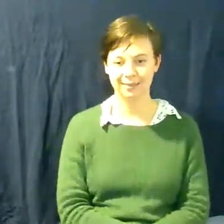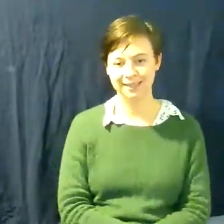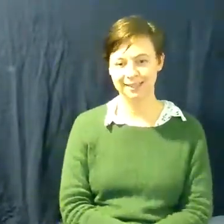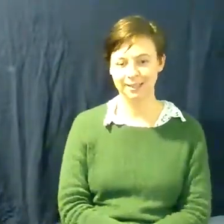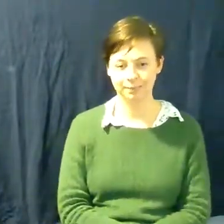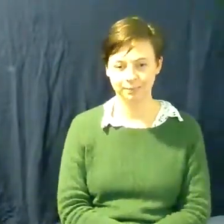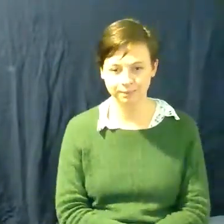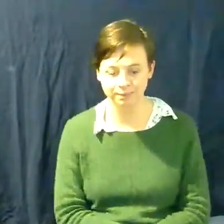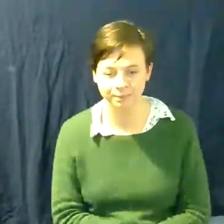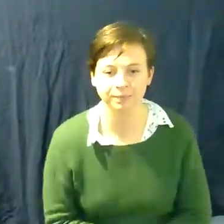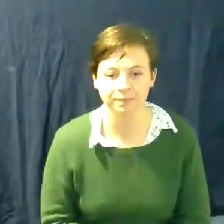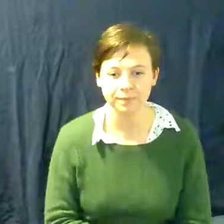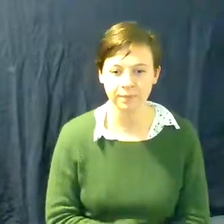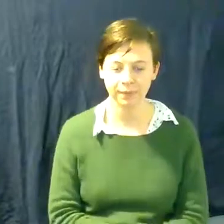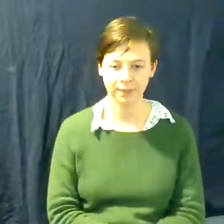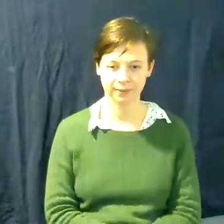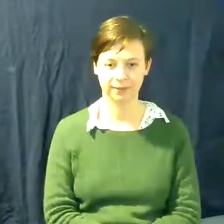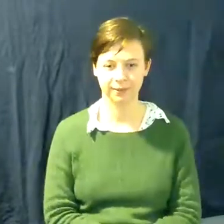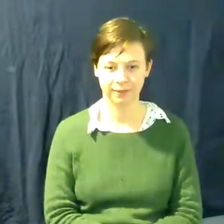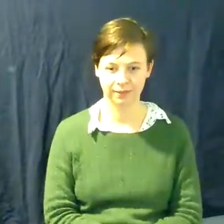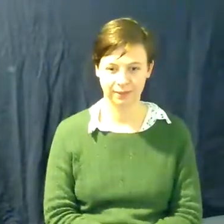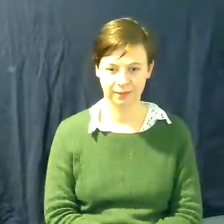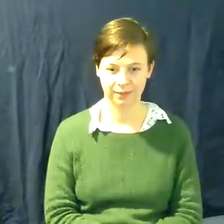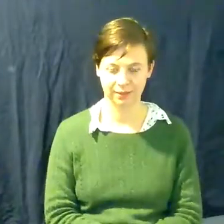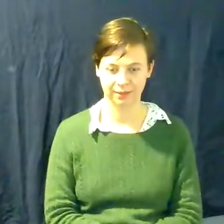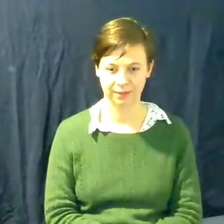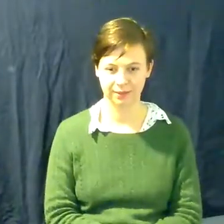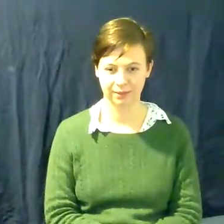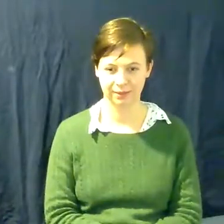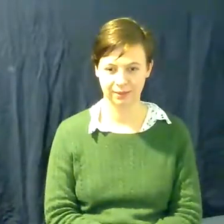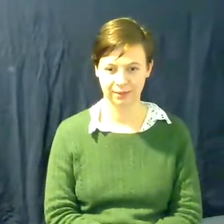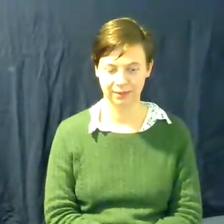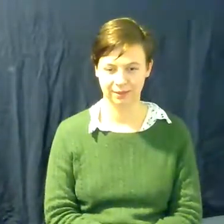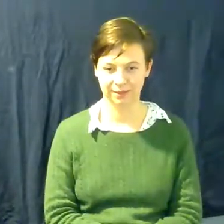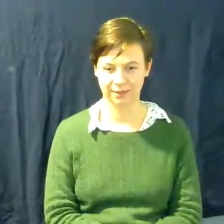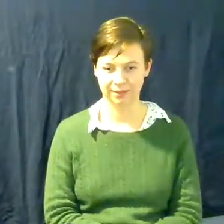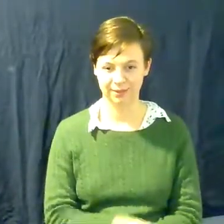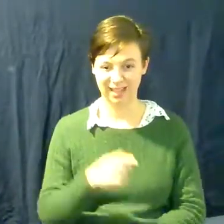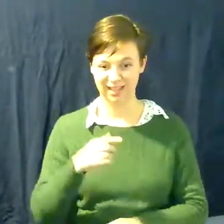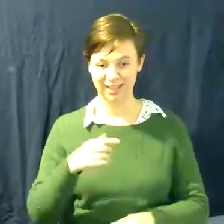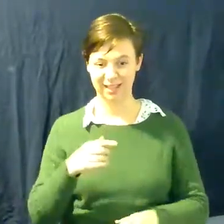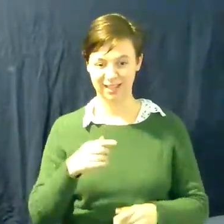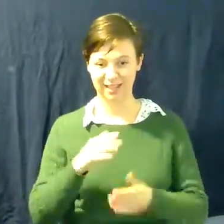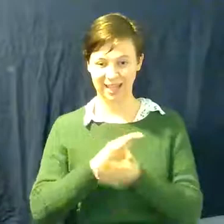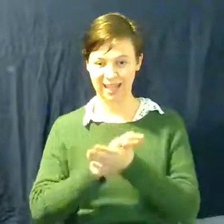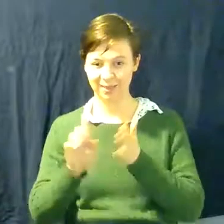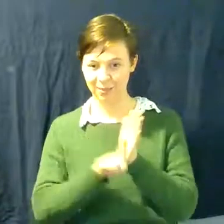I will just check. Heather, was there anything you wanted to ask or economy comments? Yes, there is.